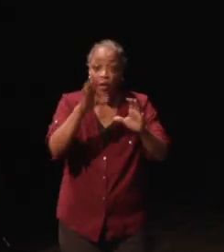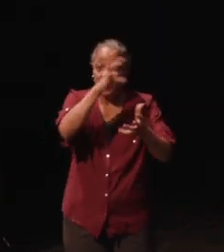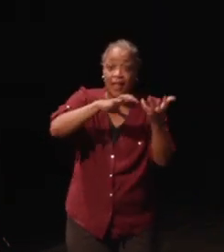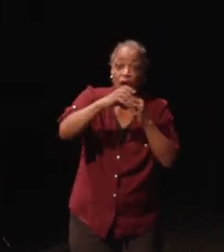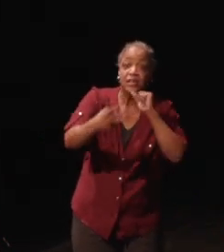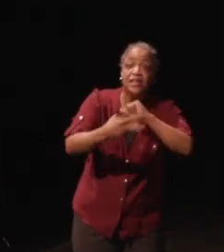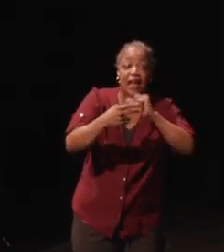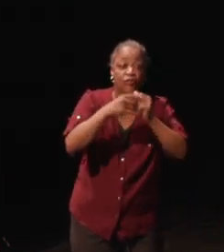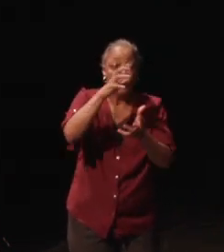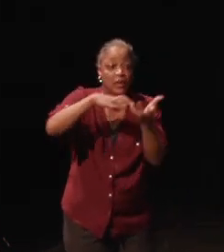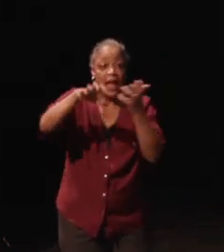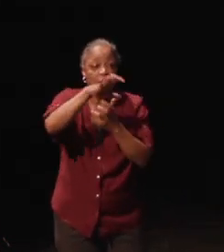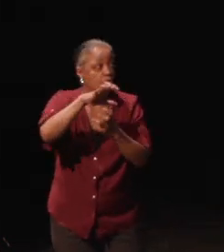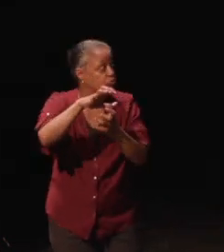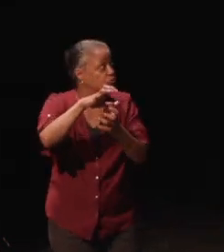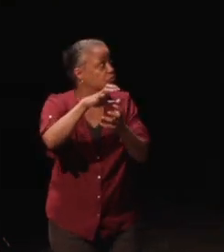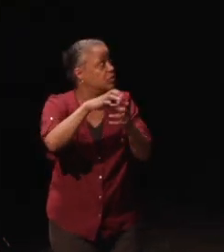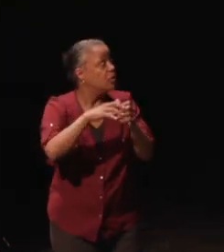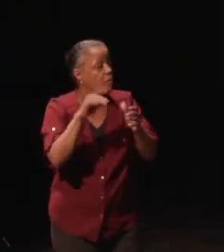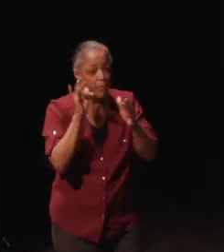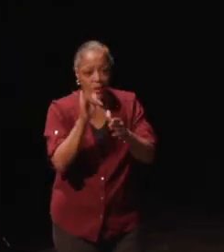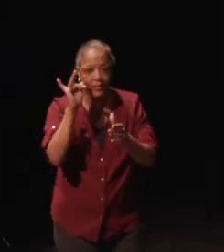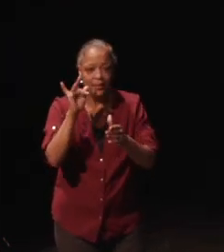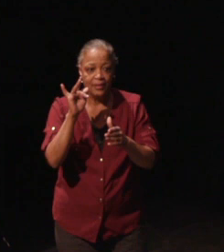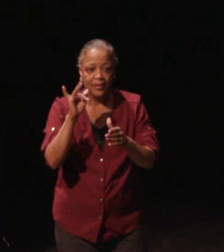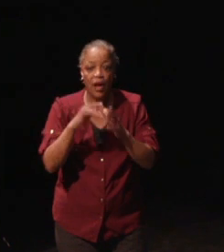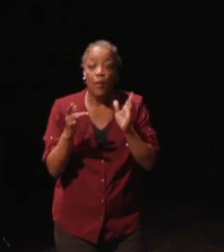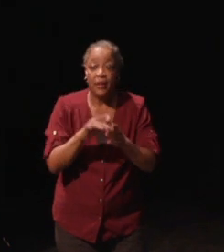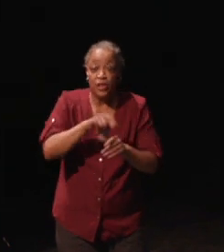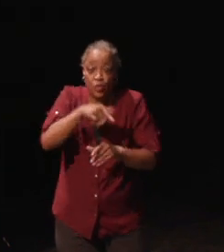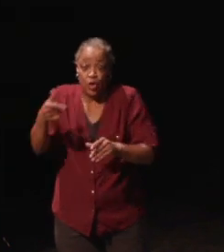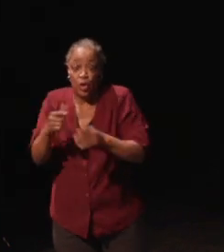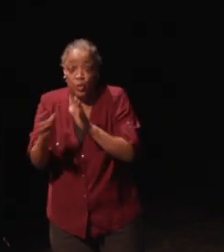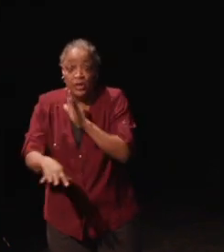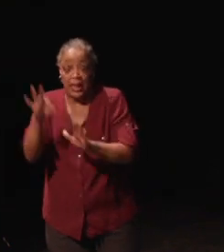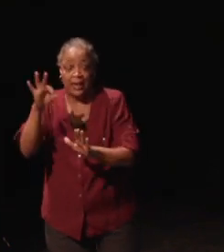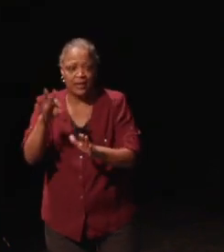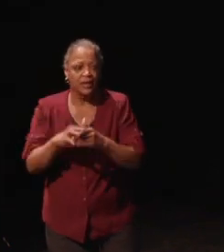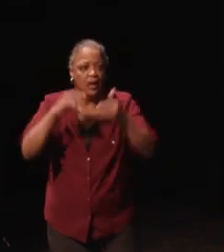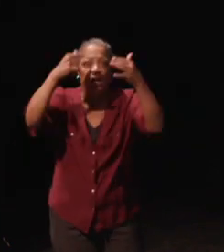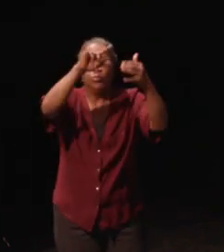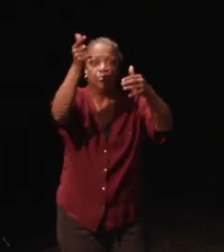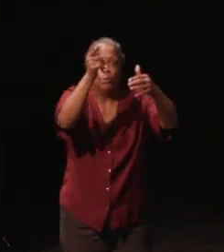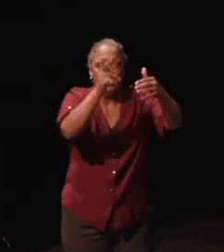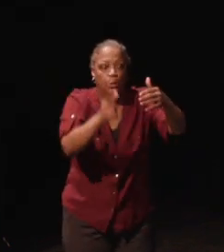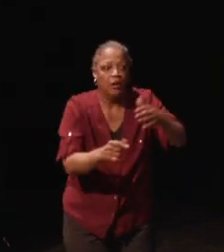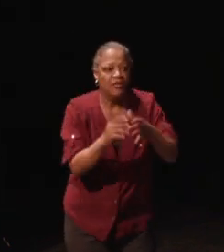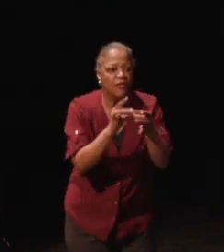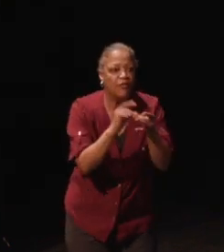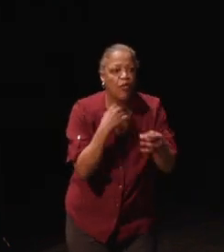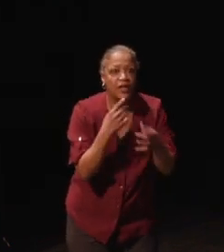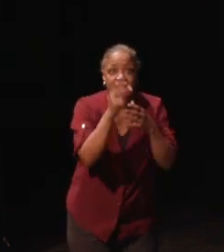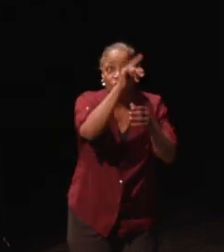Save to cloud ID, back button, let's return to select. You get the idea I hope.